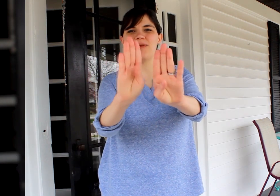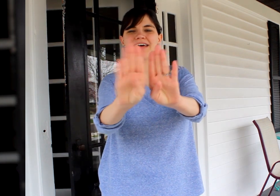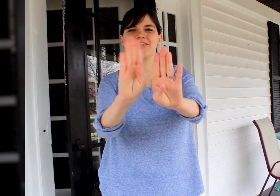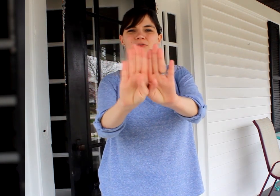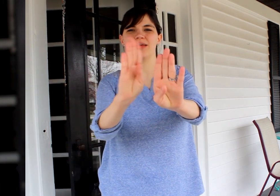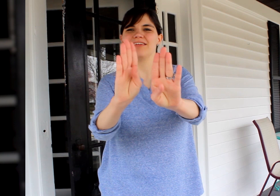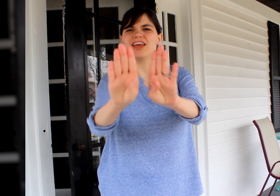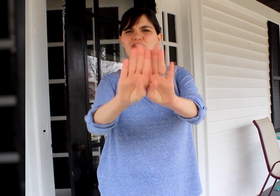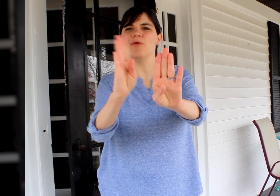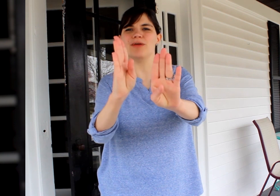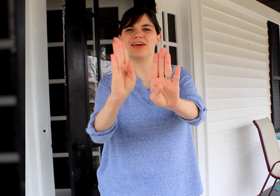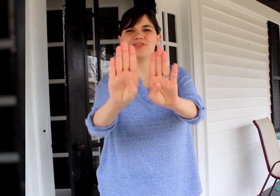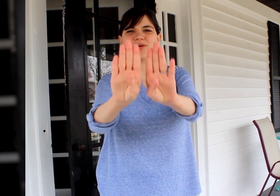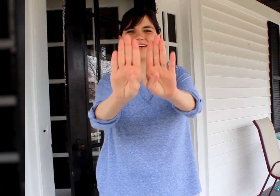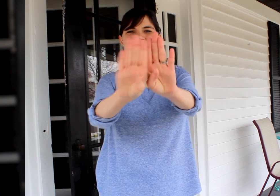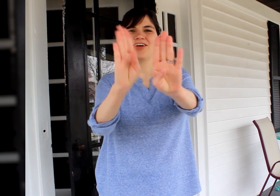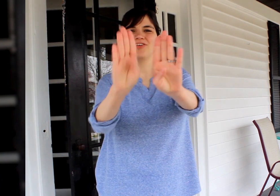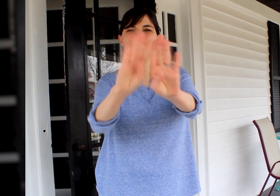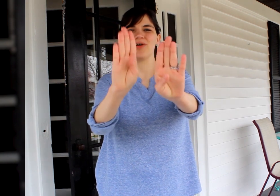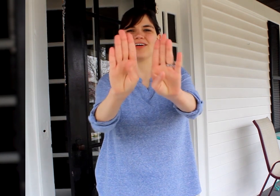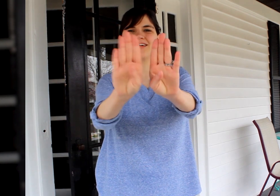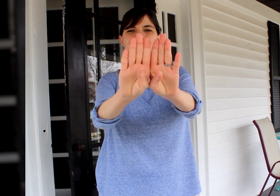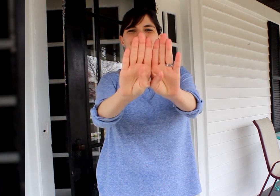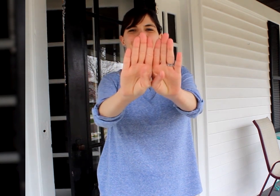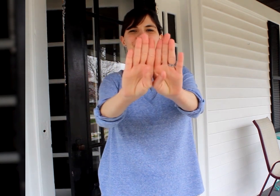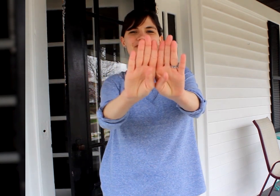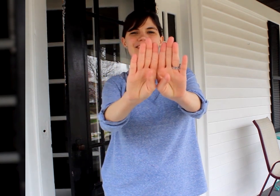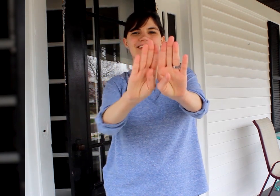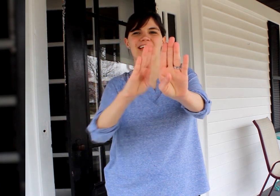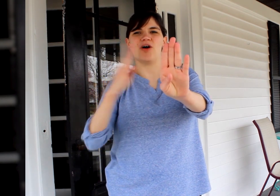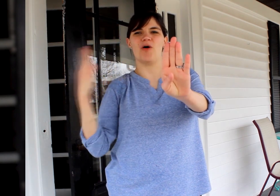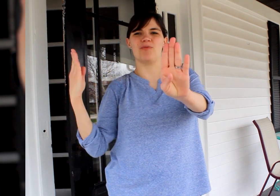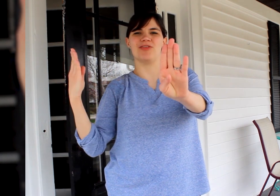it back a little bit like you're opening a door. Door. And then you can sign "open